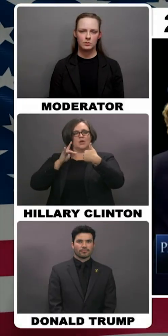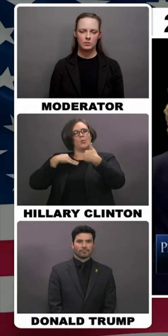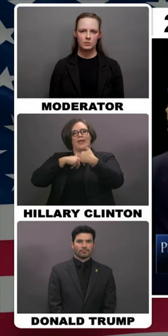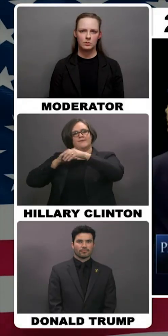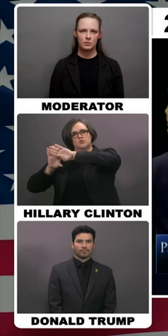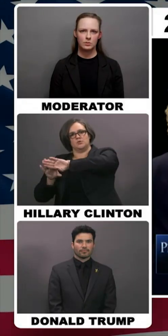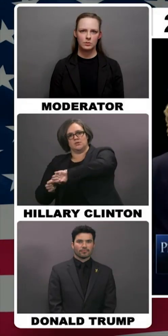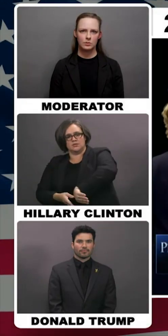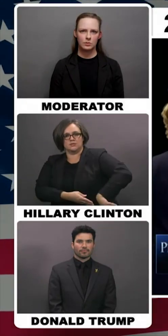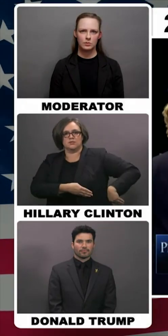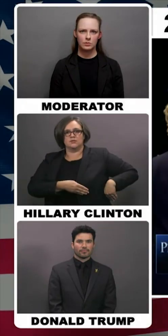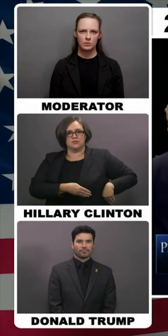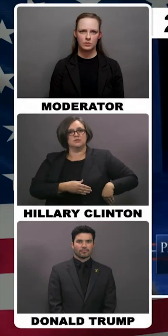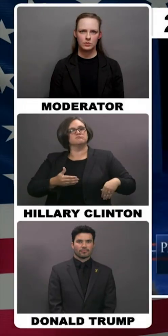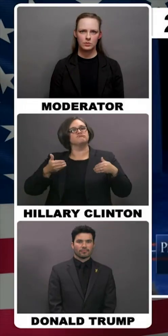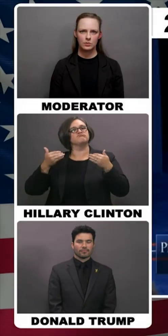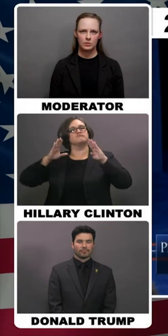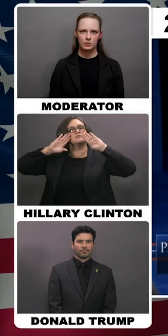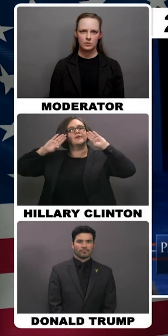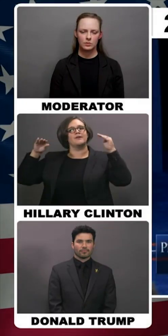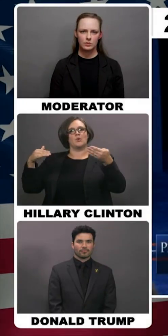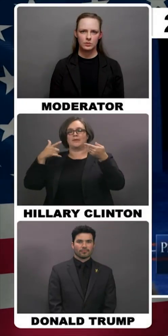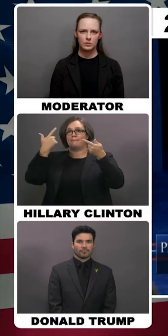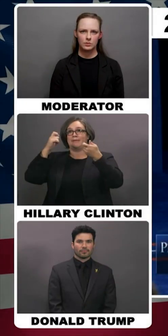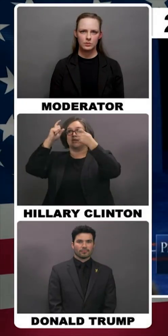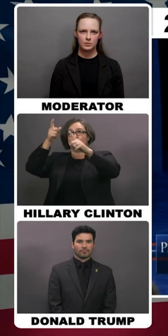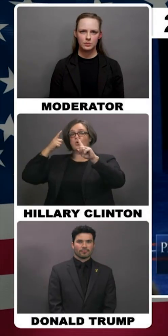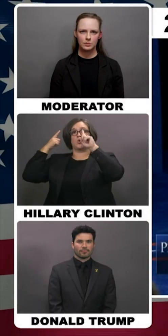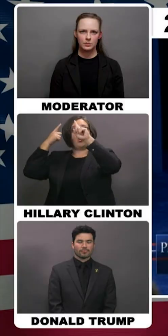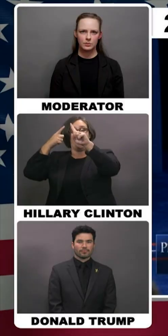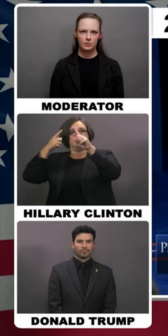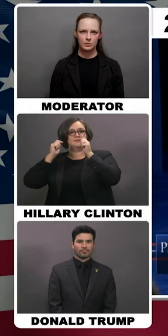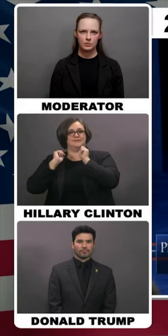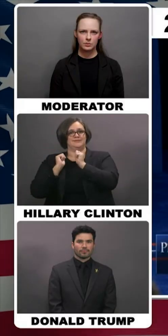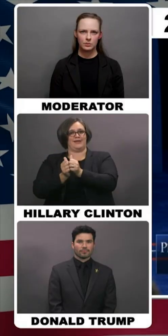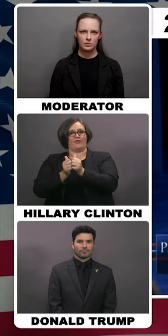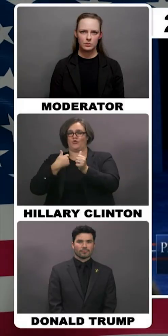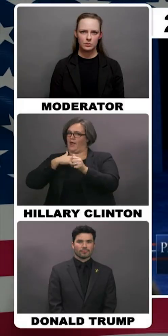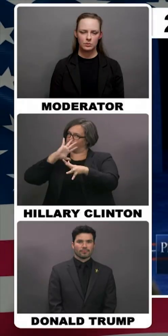and instead we make some big goals, and I've set forth some big goals, getting the economy